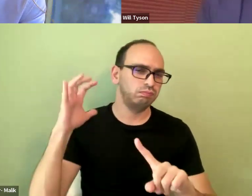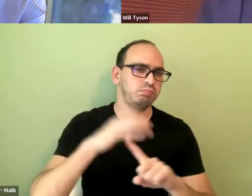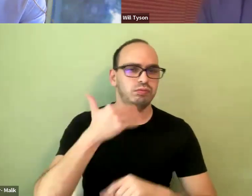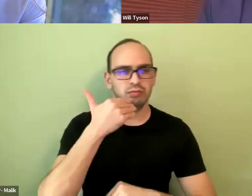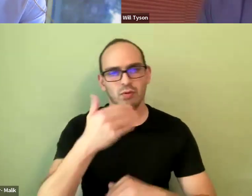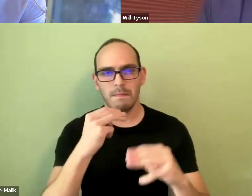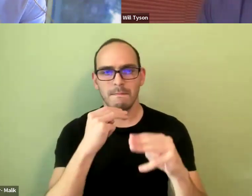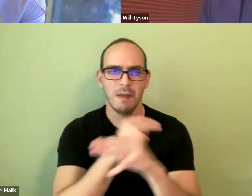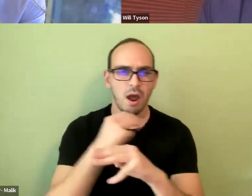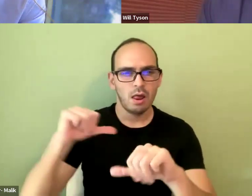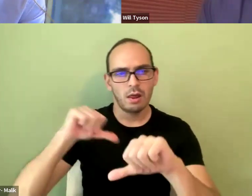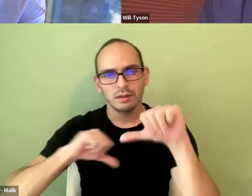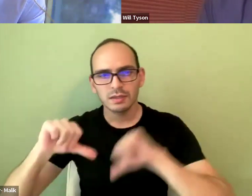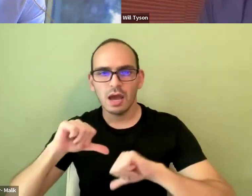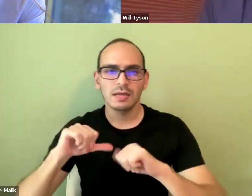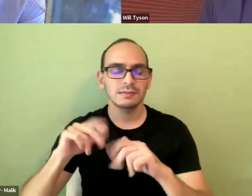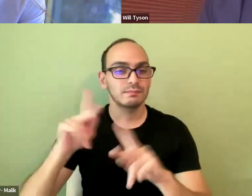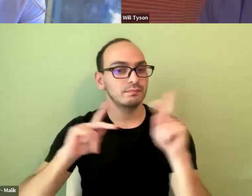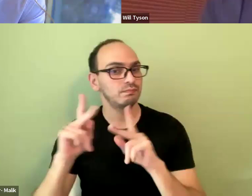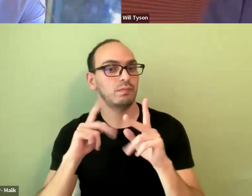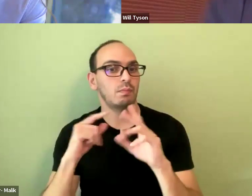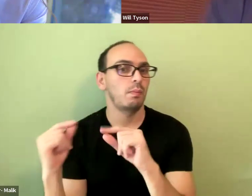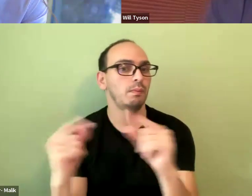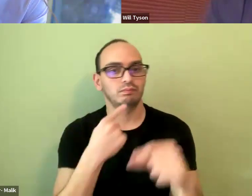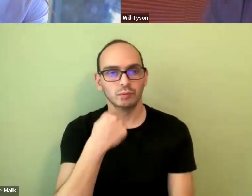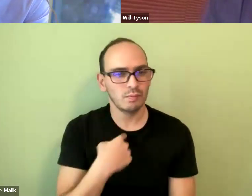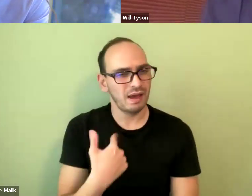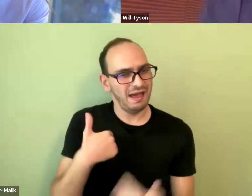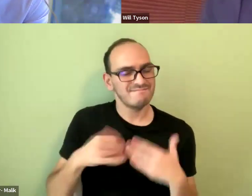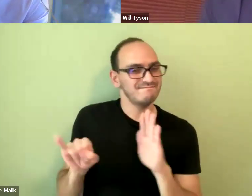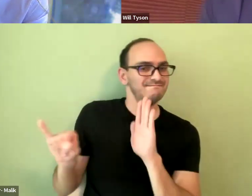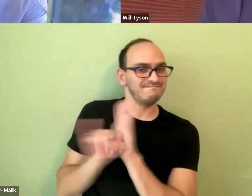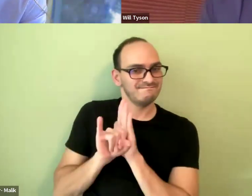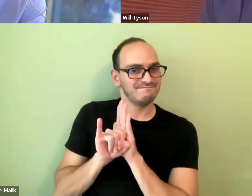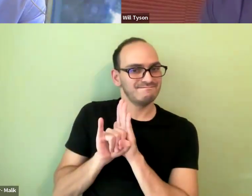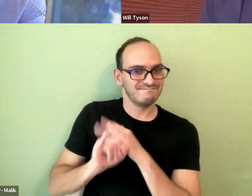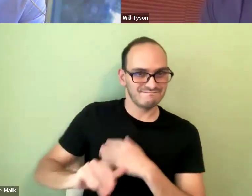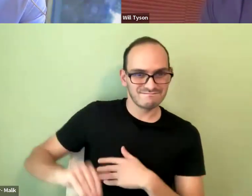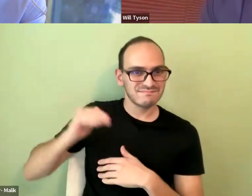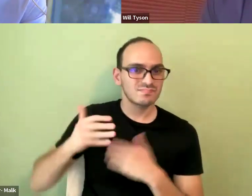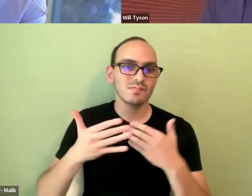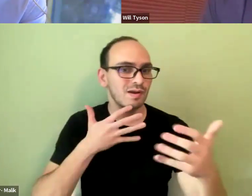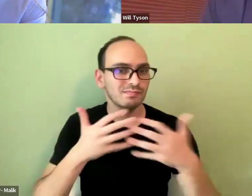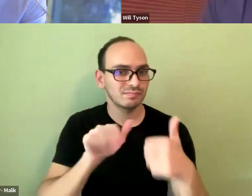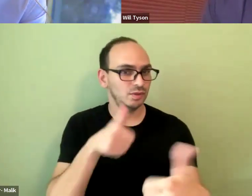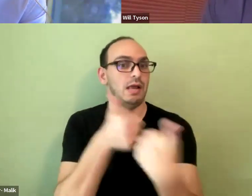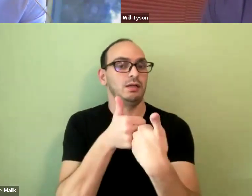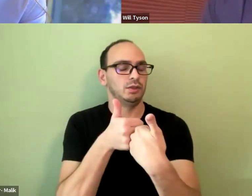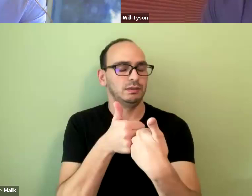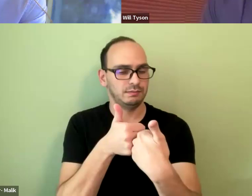always told me I was good at math and science. So I had that identity regardless of challenges that I faced.